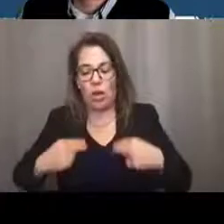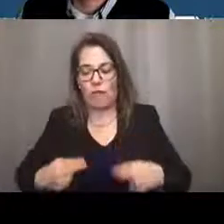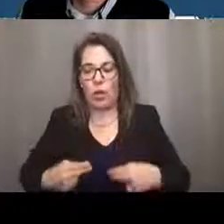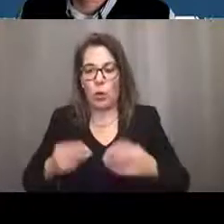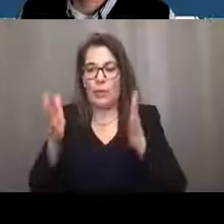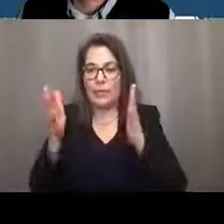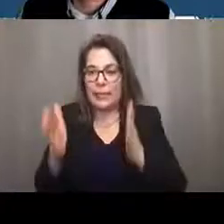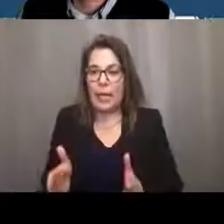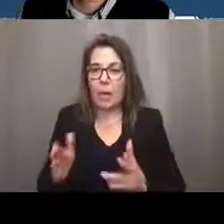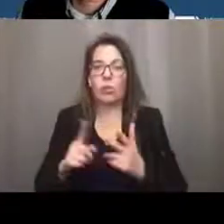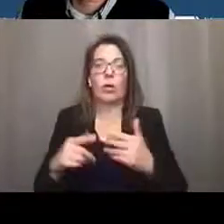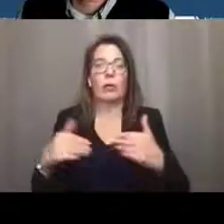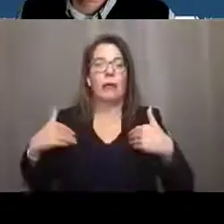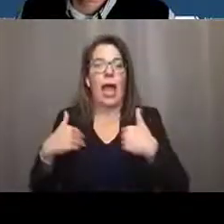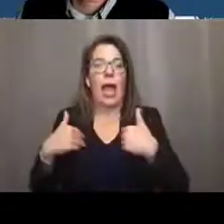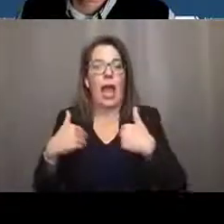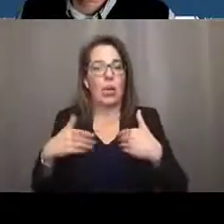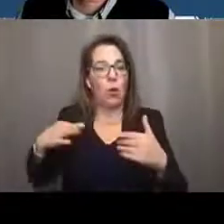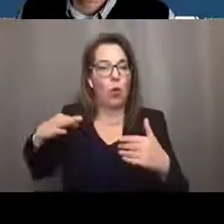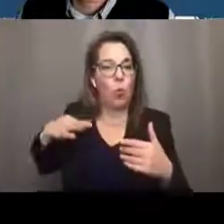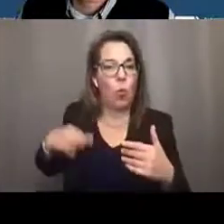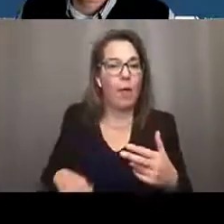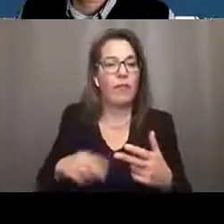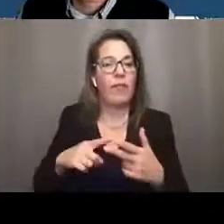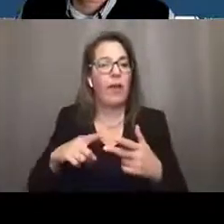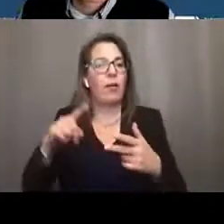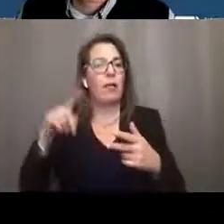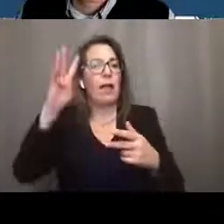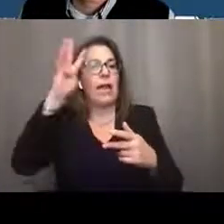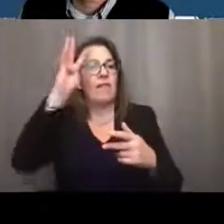for animal welfare, invention reporting and on and on.